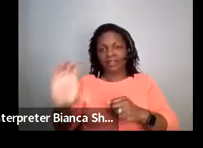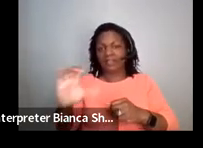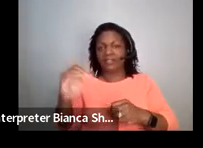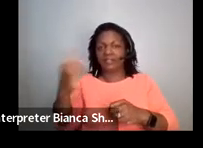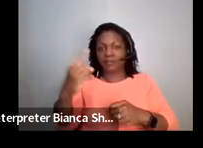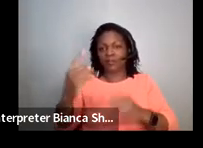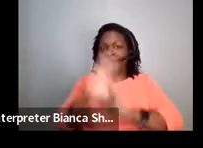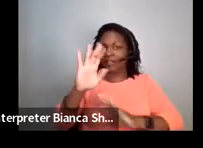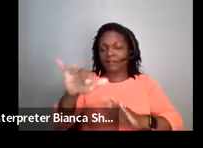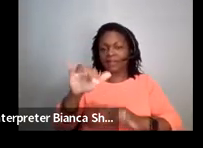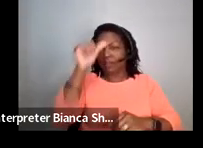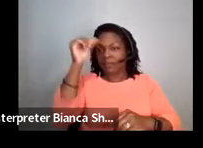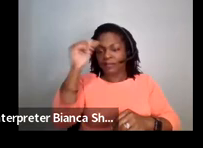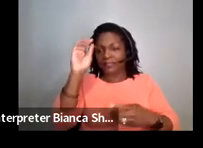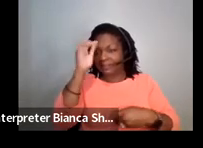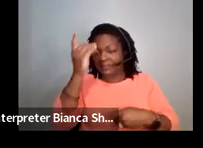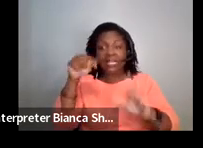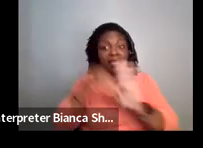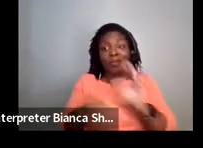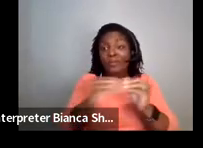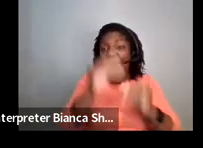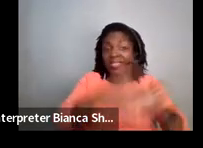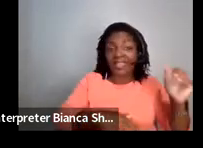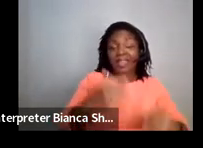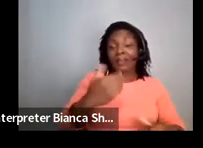It kills more than breast cancer and prostate cancer combined.